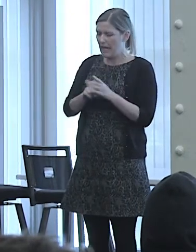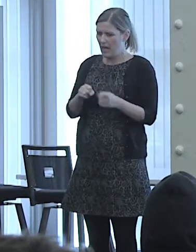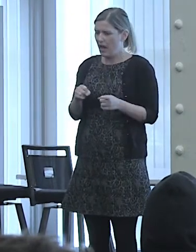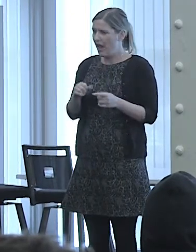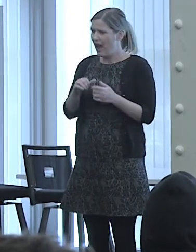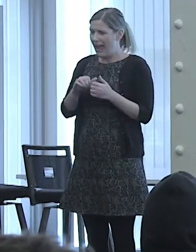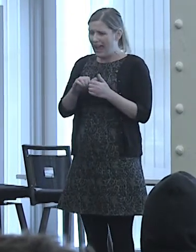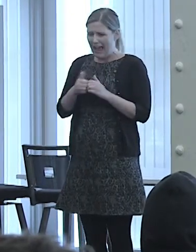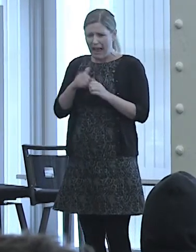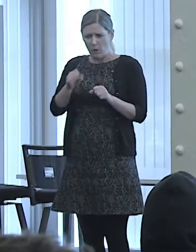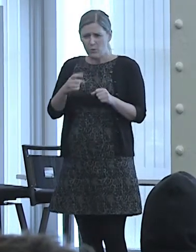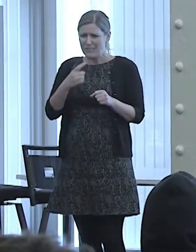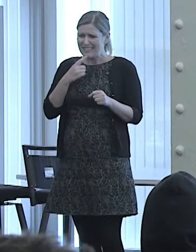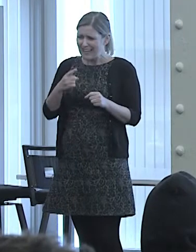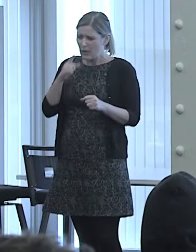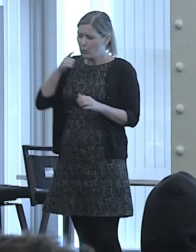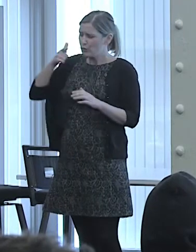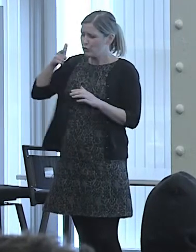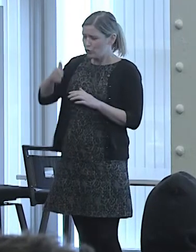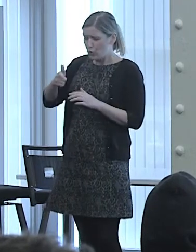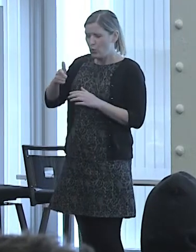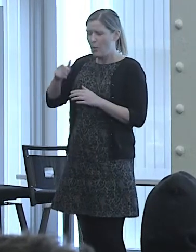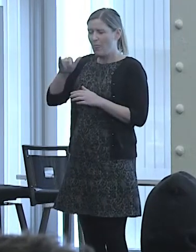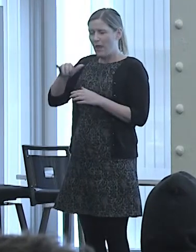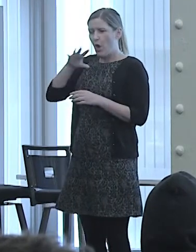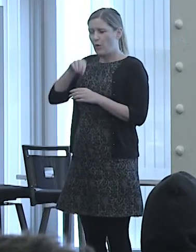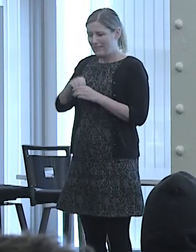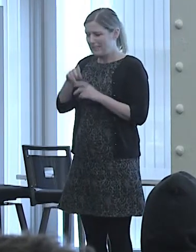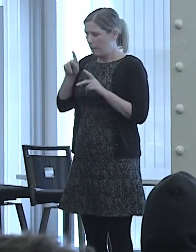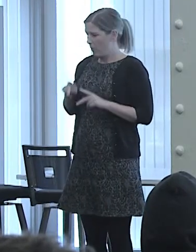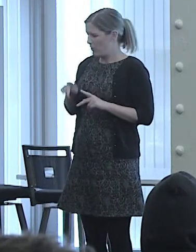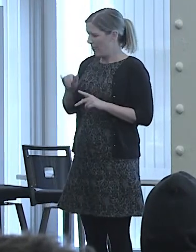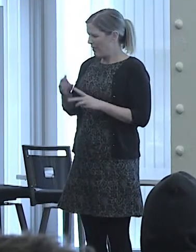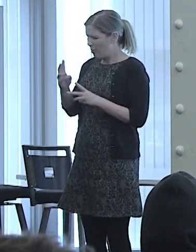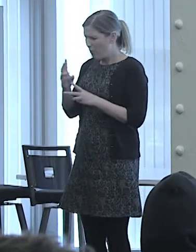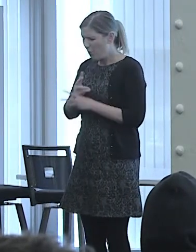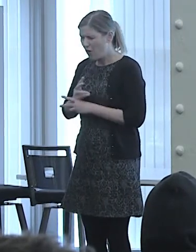say that you were going to shoot an autistic person, that is the worst thing imaginable.